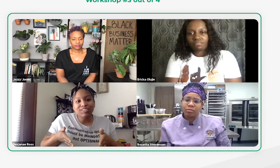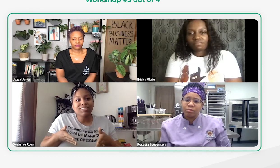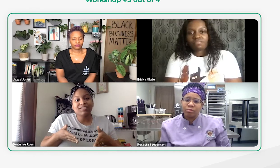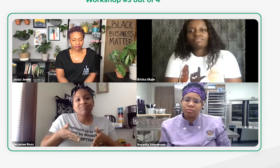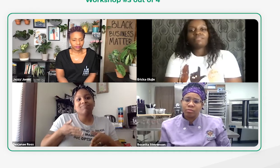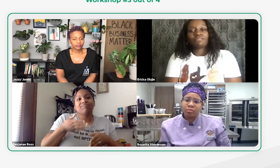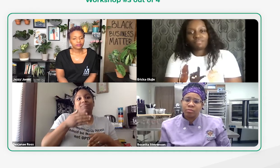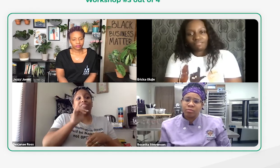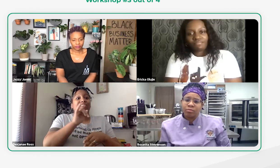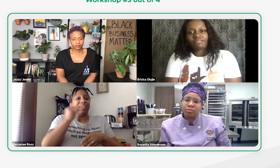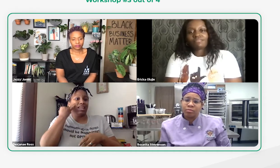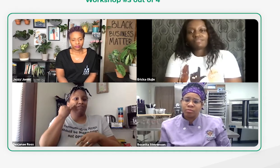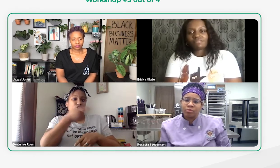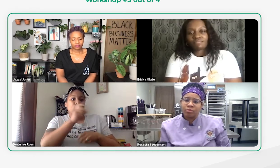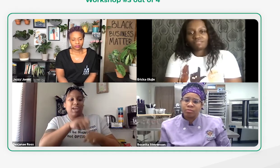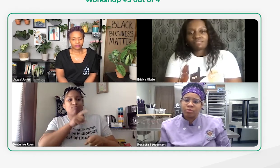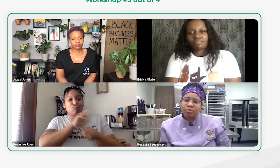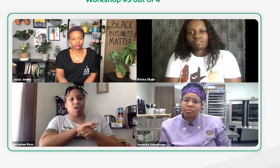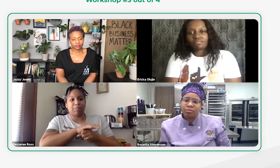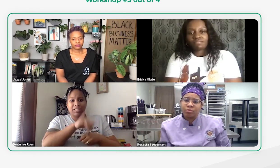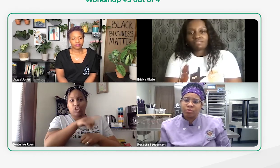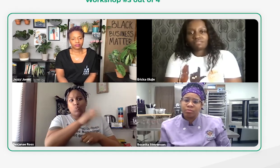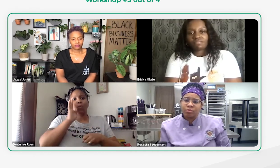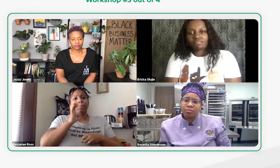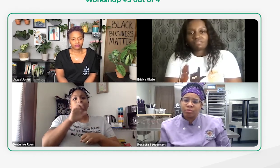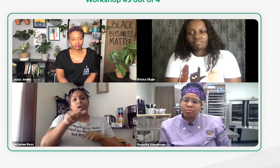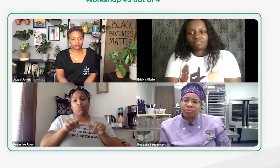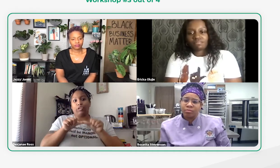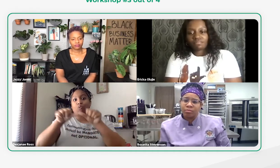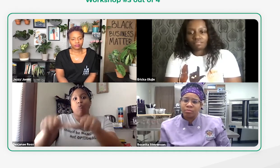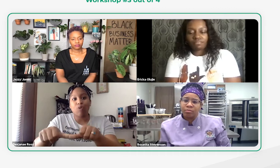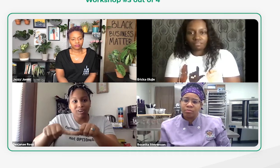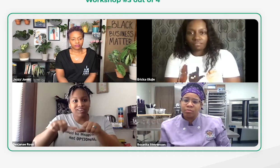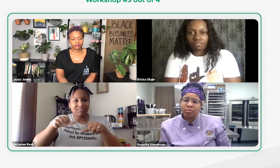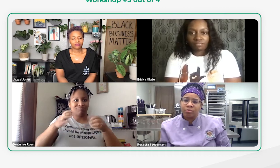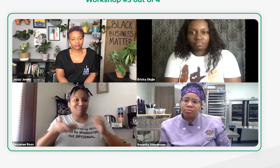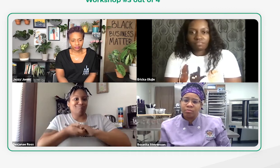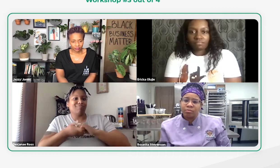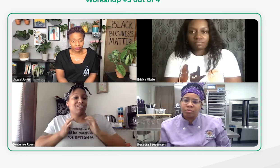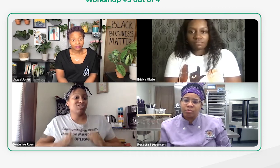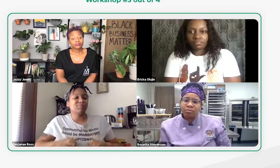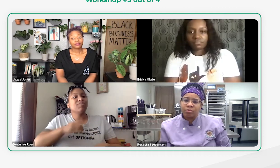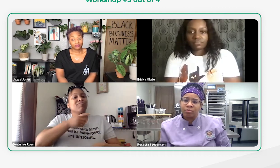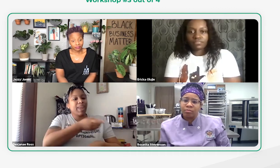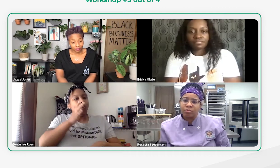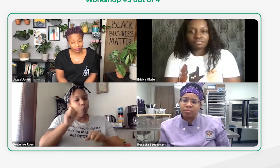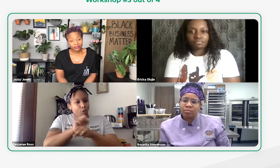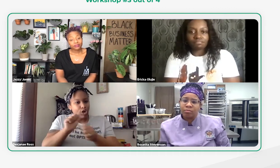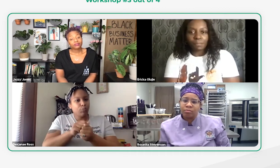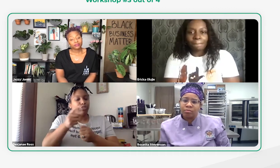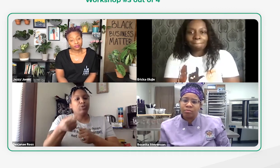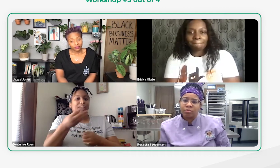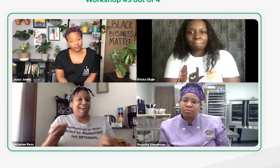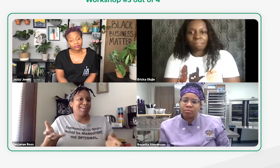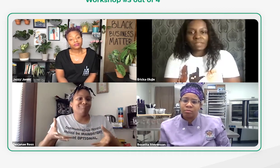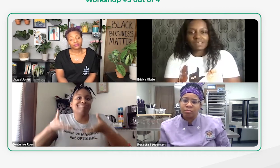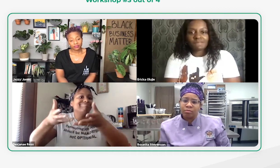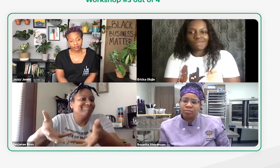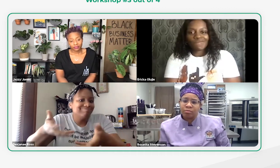can partner with local farmers. If you can promise you're going to engage in a continued partnership